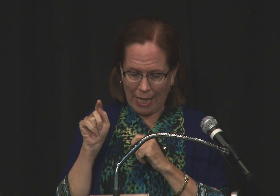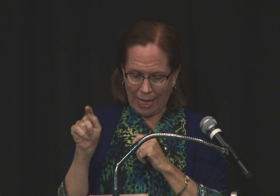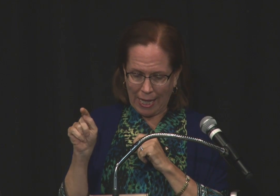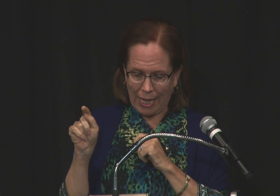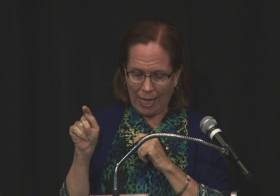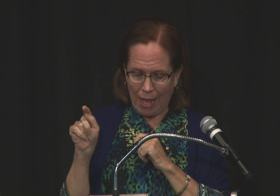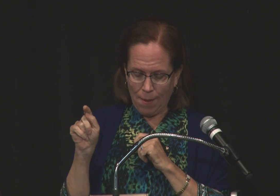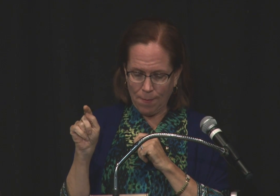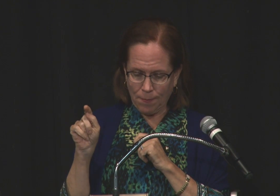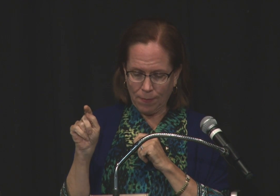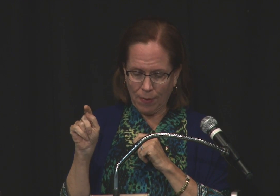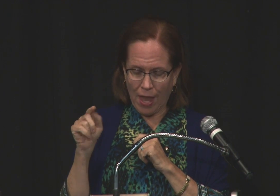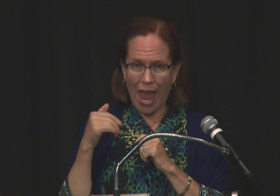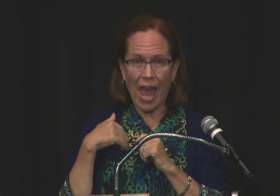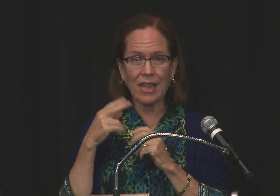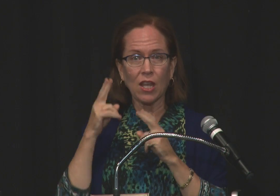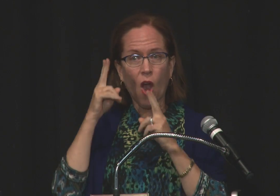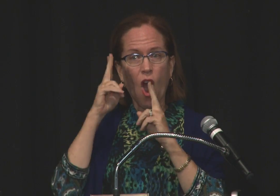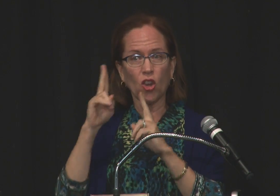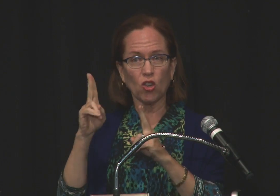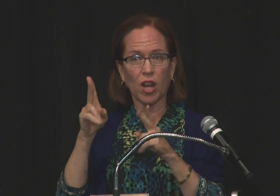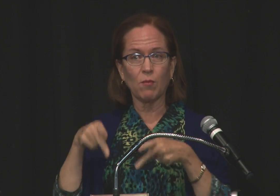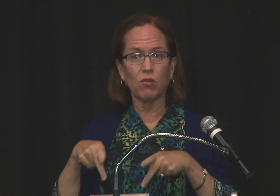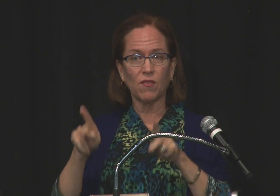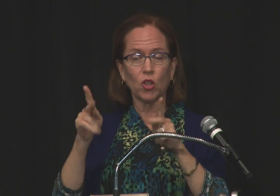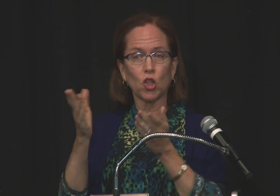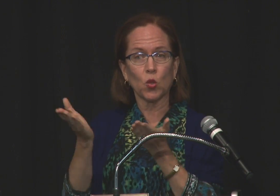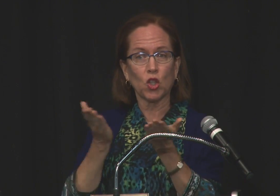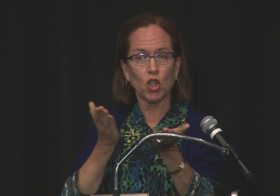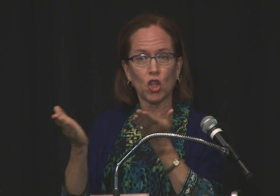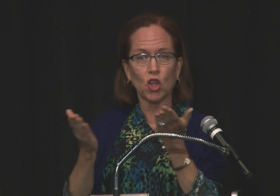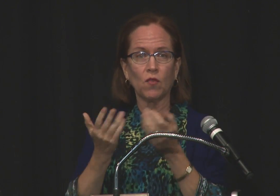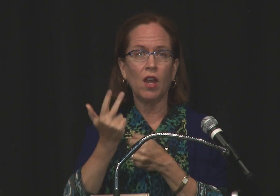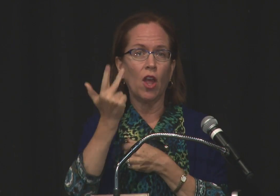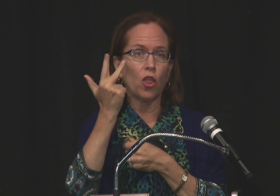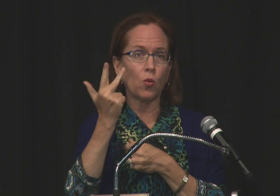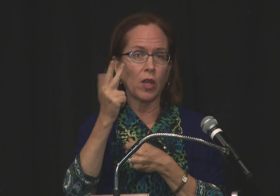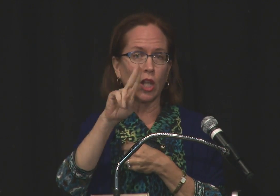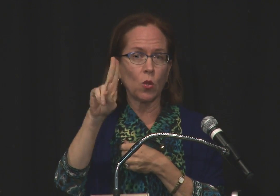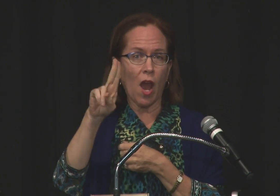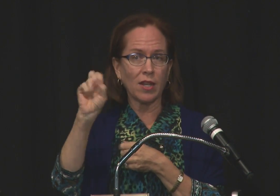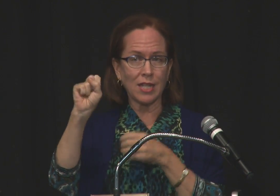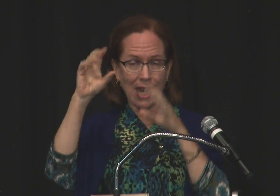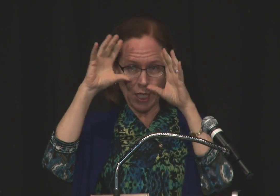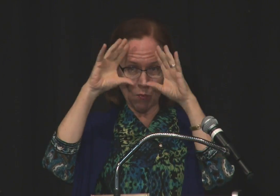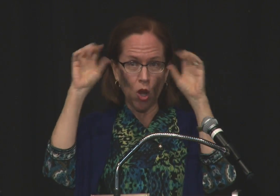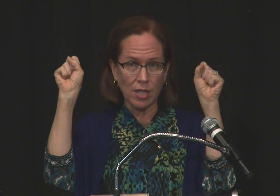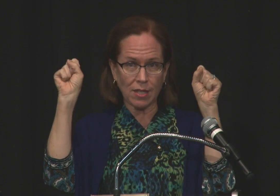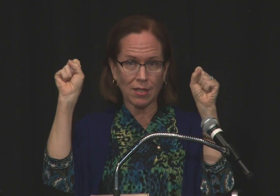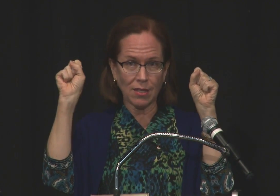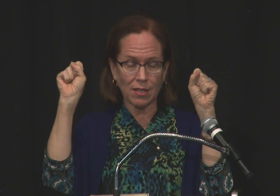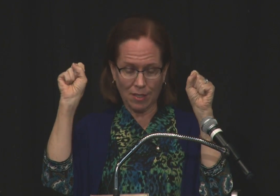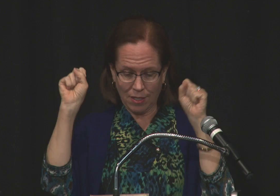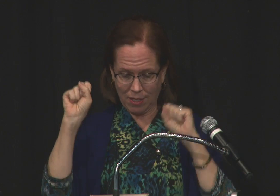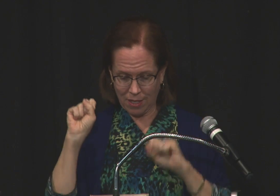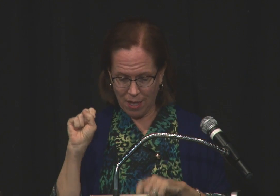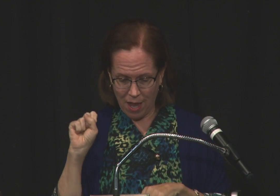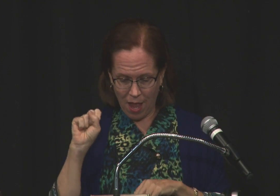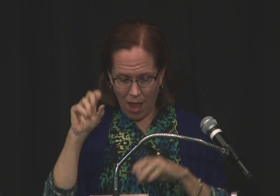He had the honor and privilege to serve three United States Presidents.